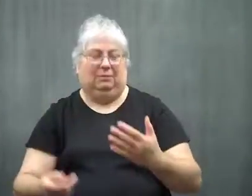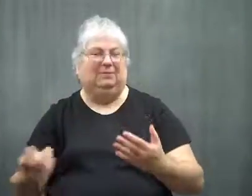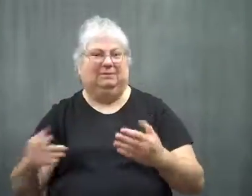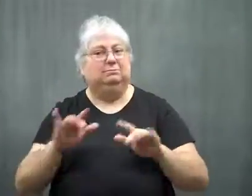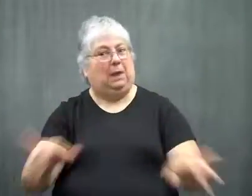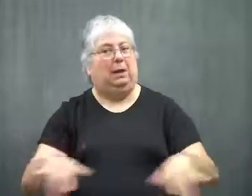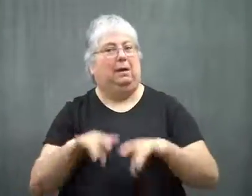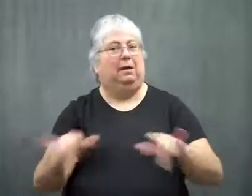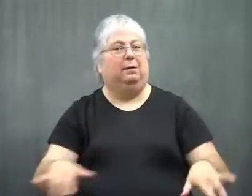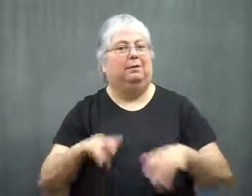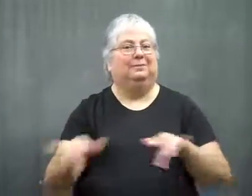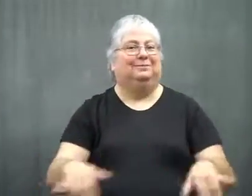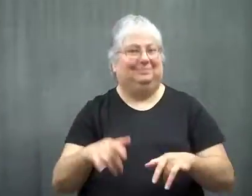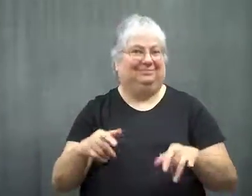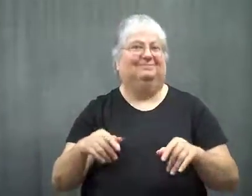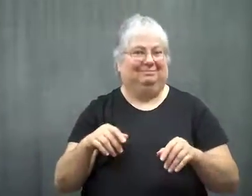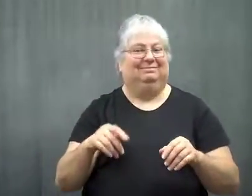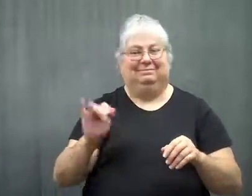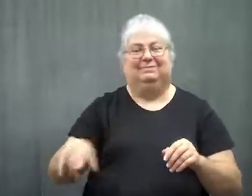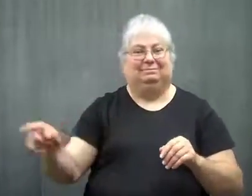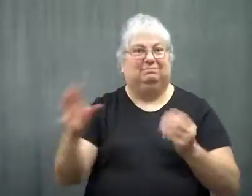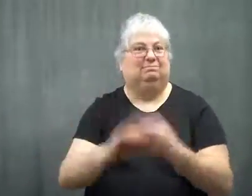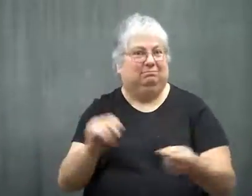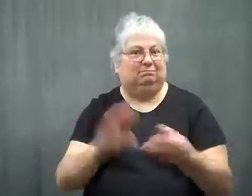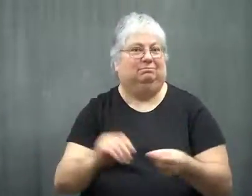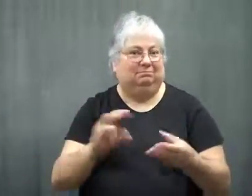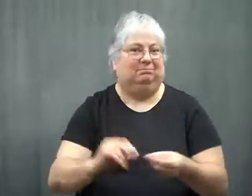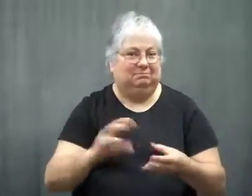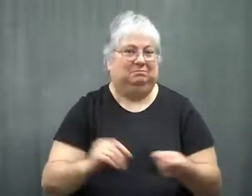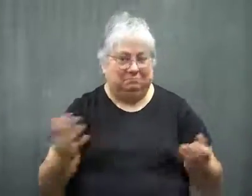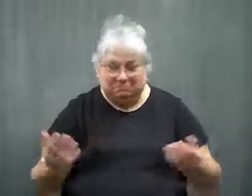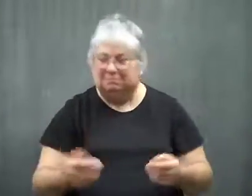These calls were on tape.